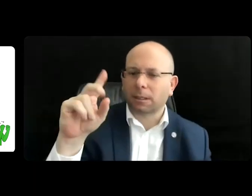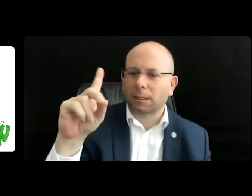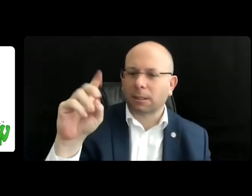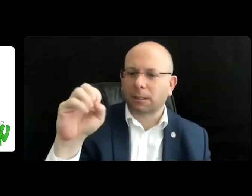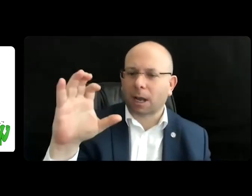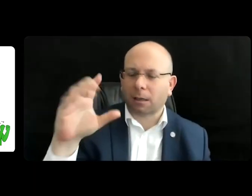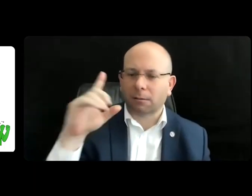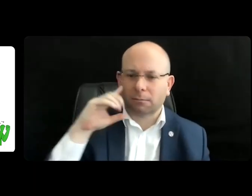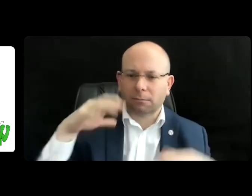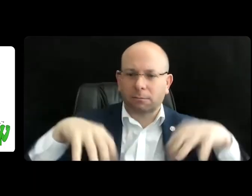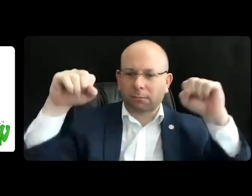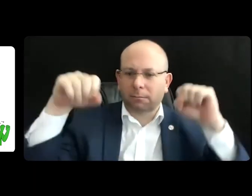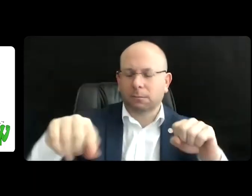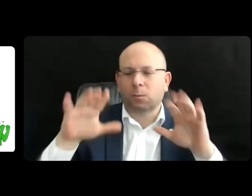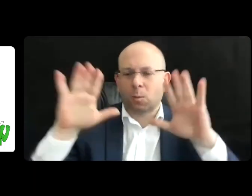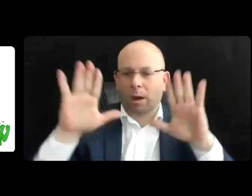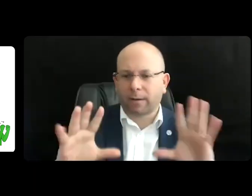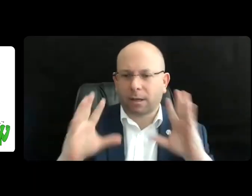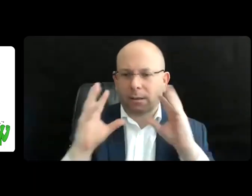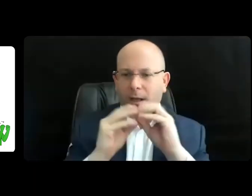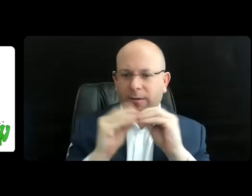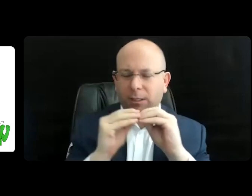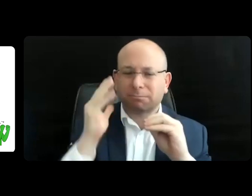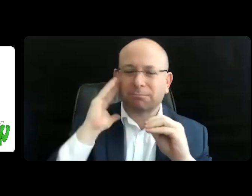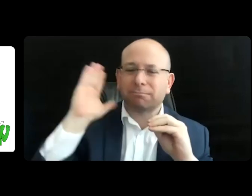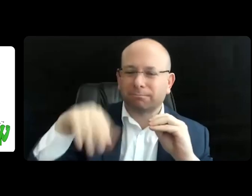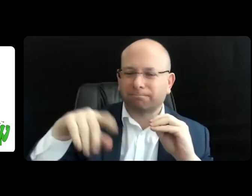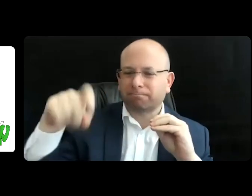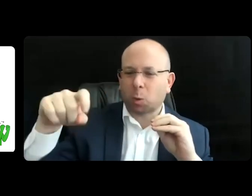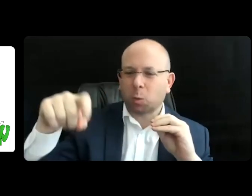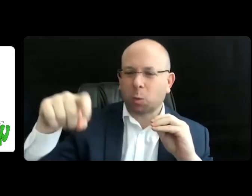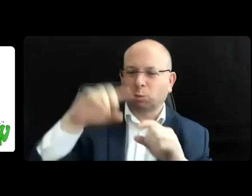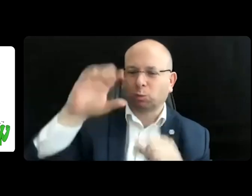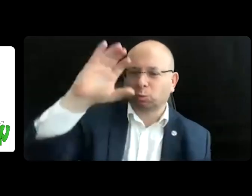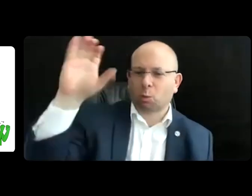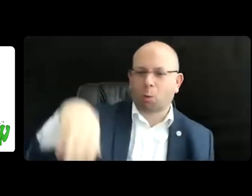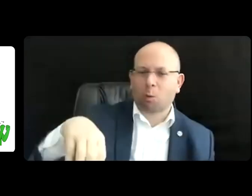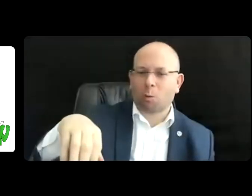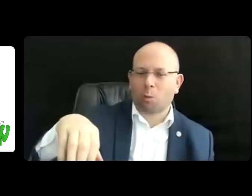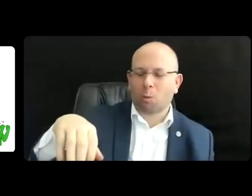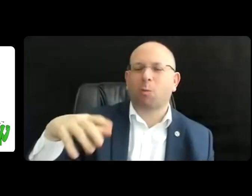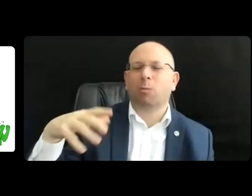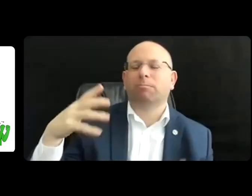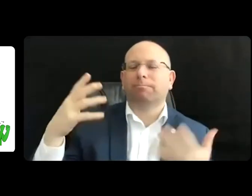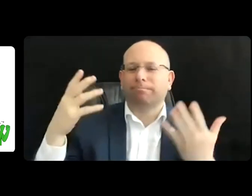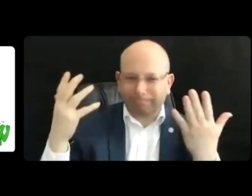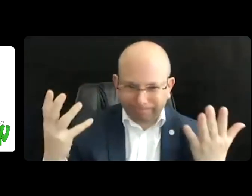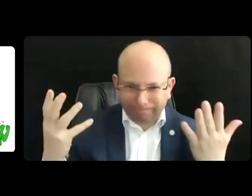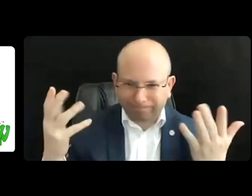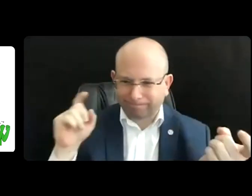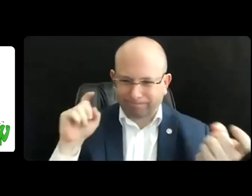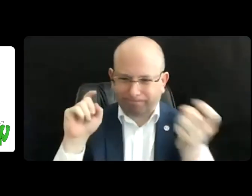First of all, I think we should congratulate NDEC for hosting this fabulous event.